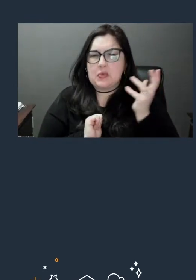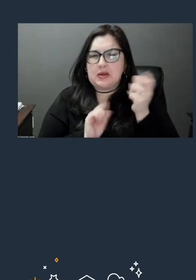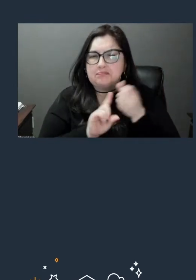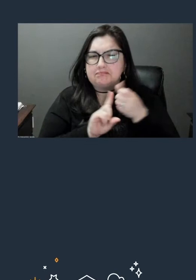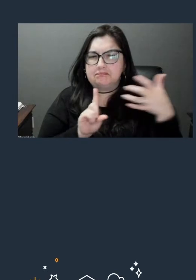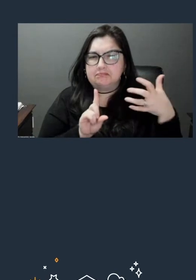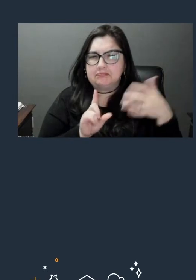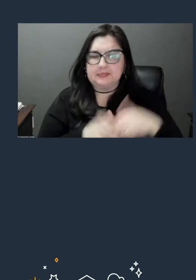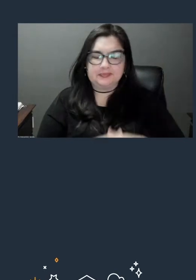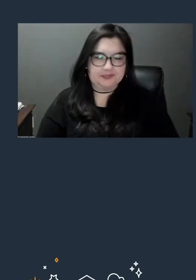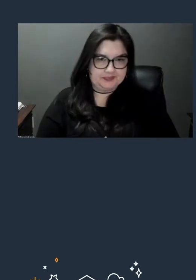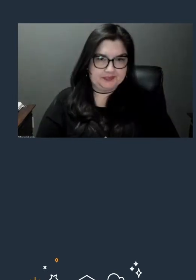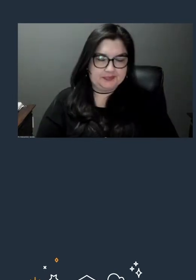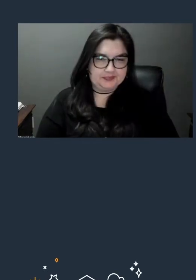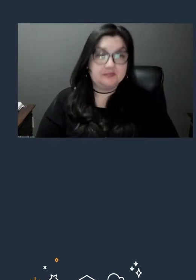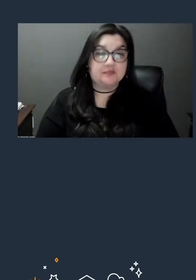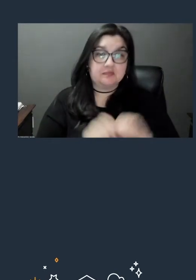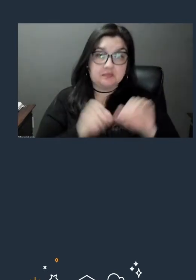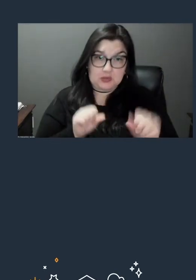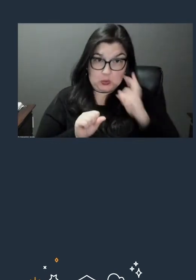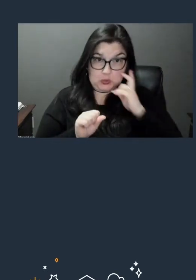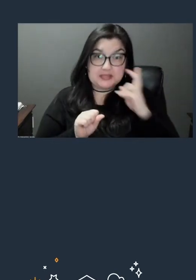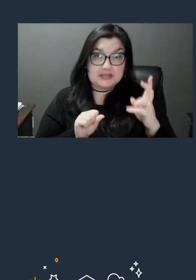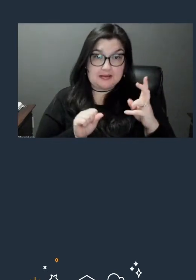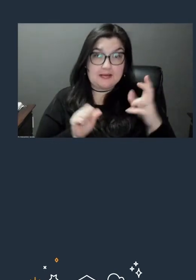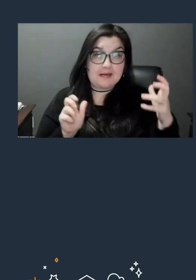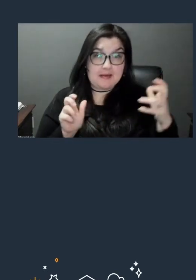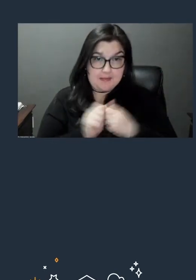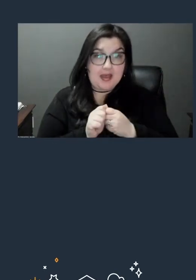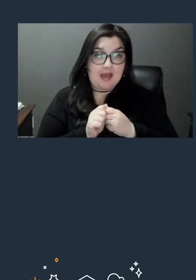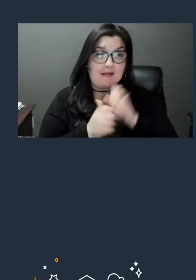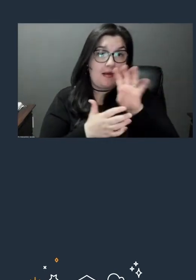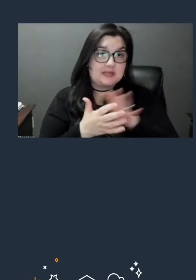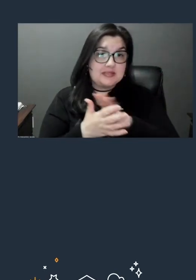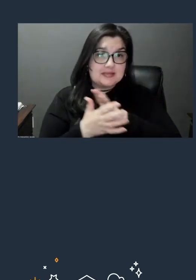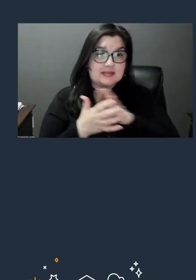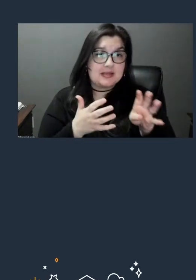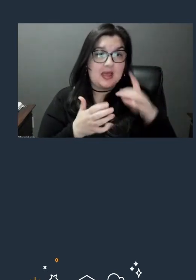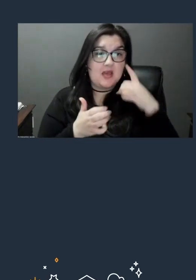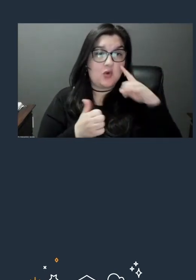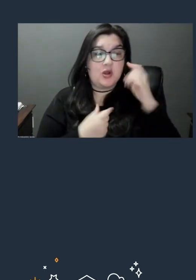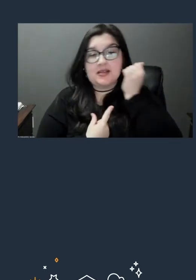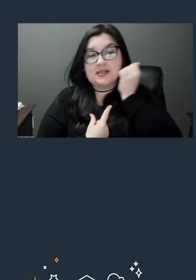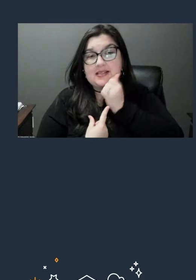So here, you can see that the backup is scheduled for daily. You can specify your backup vault,